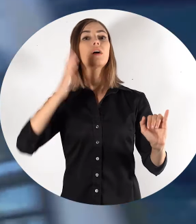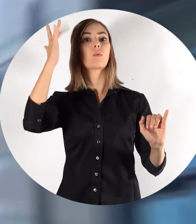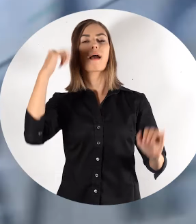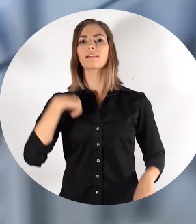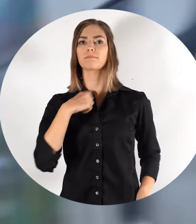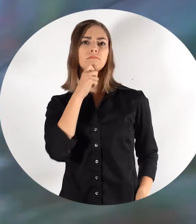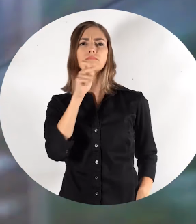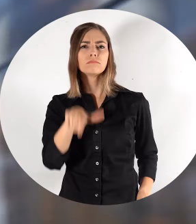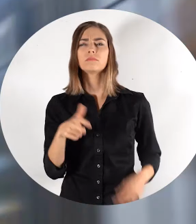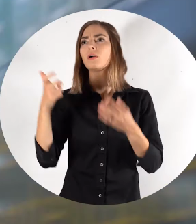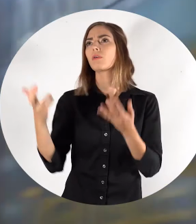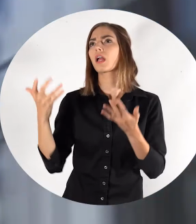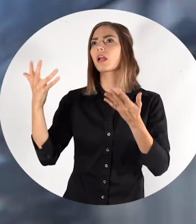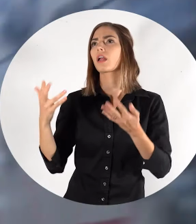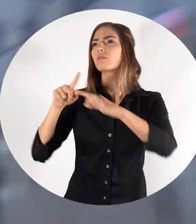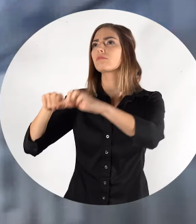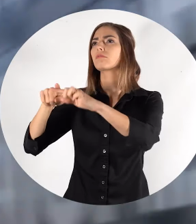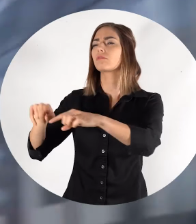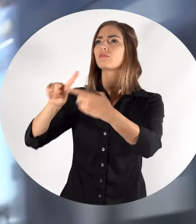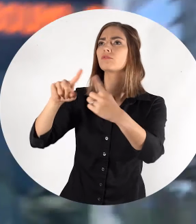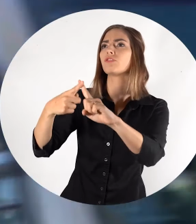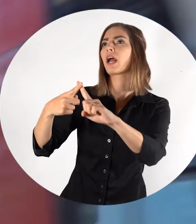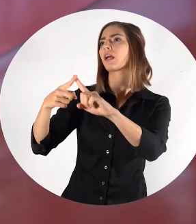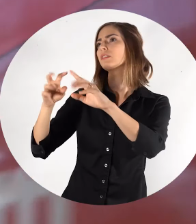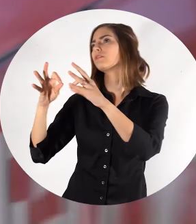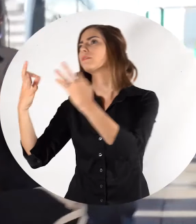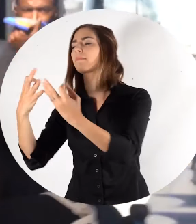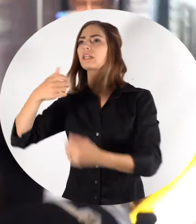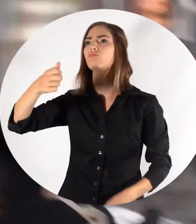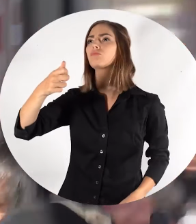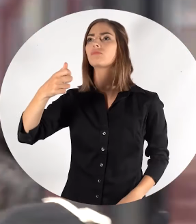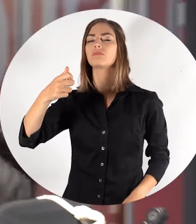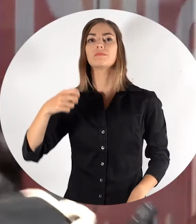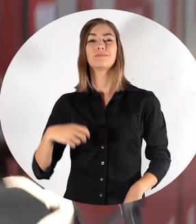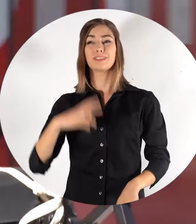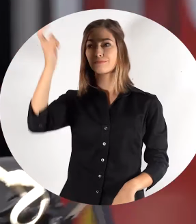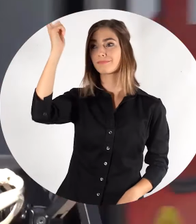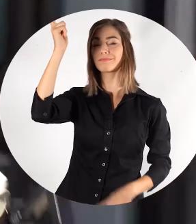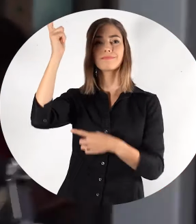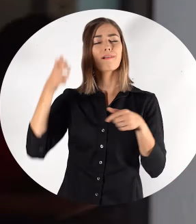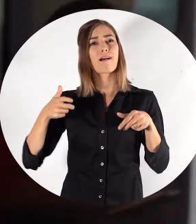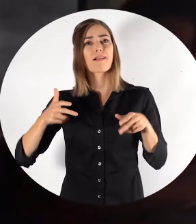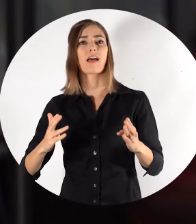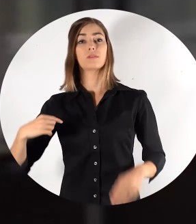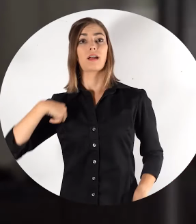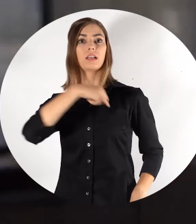for family or friends to give us a ride. It just opens a door for inclusion into society